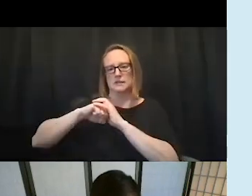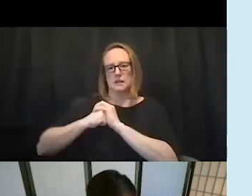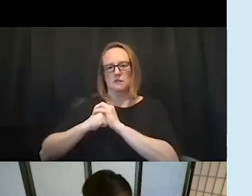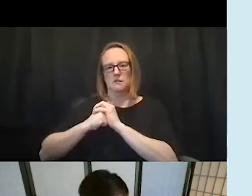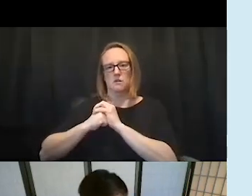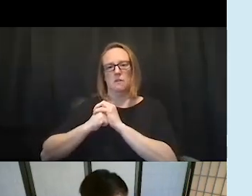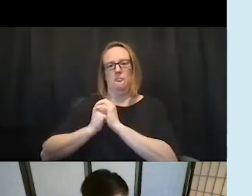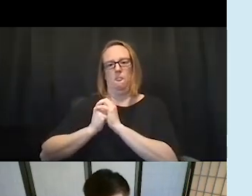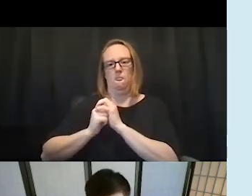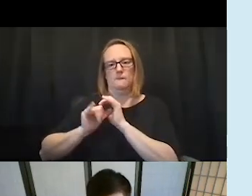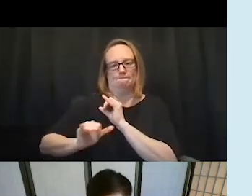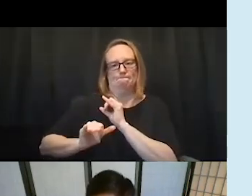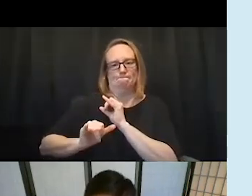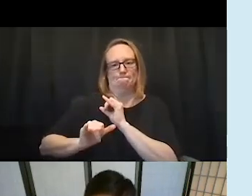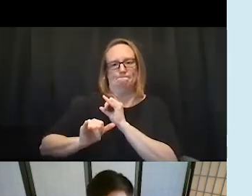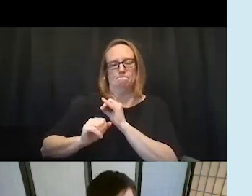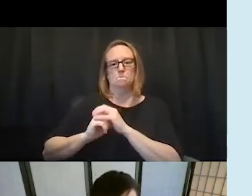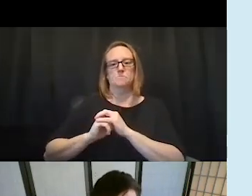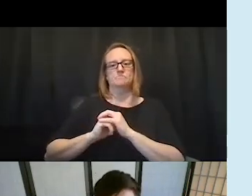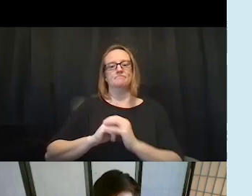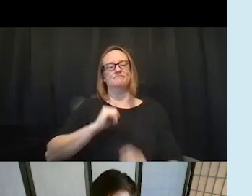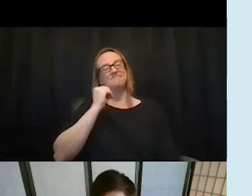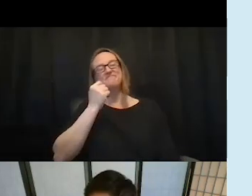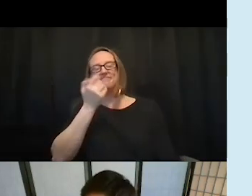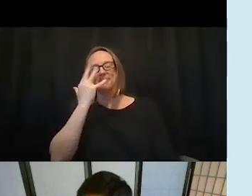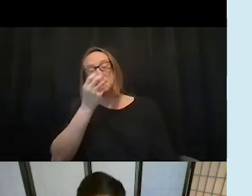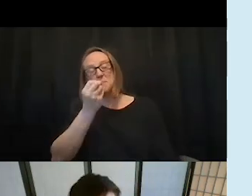It's a beautiful little poem I really like this book.